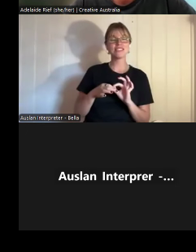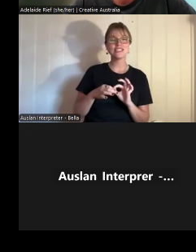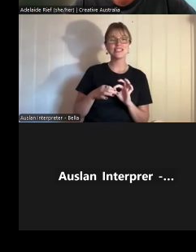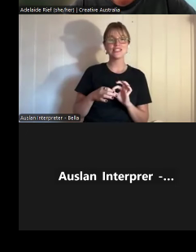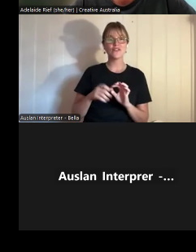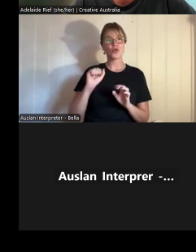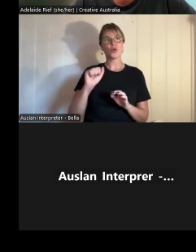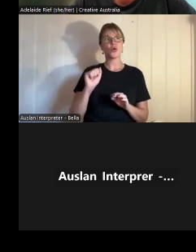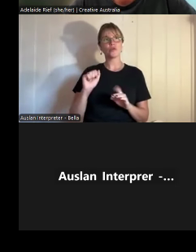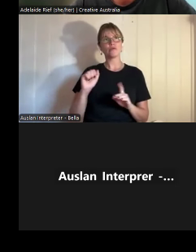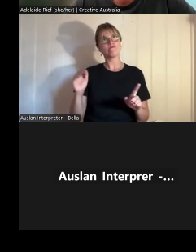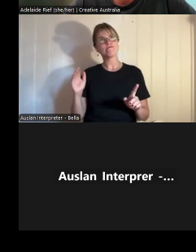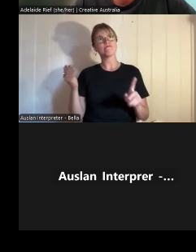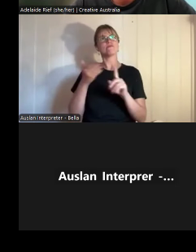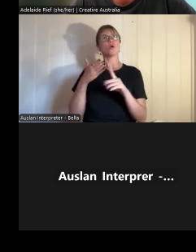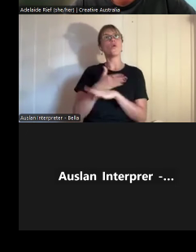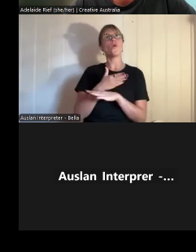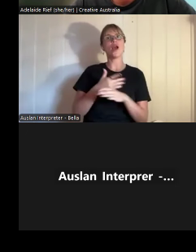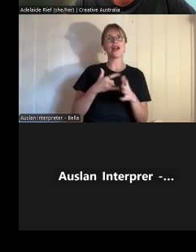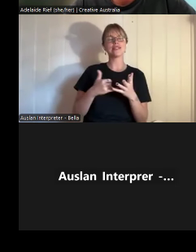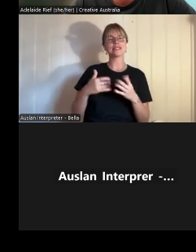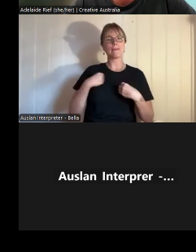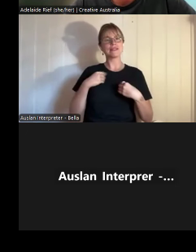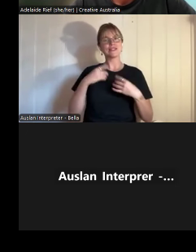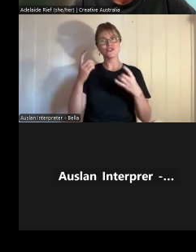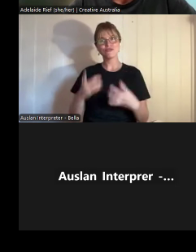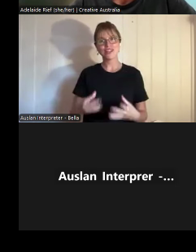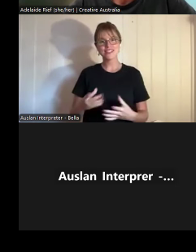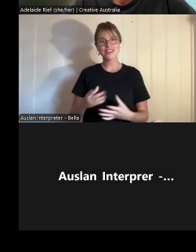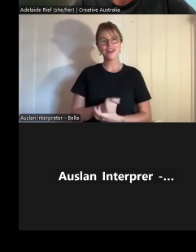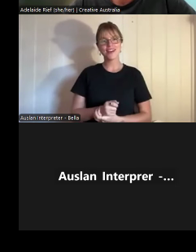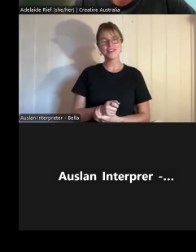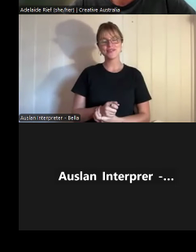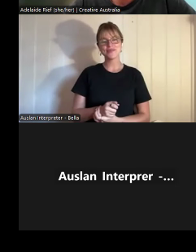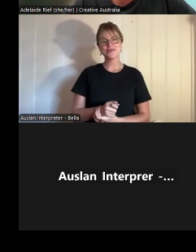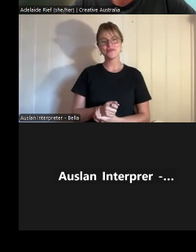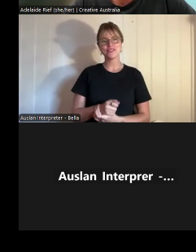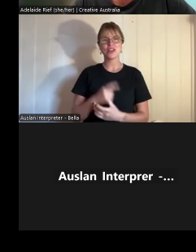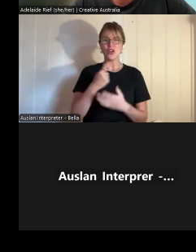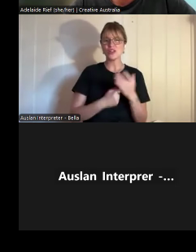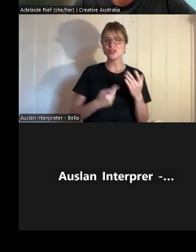you would like to do as a company Director or a Board member. And it's just a two page CV. Please